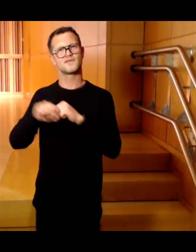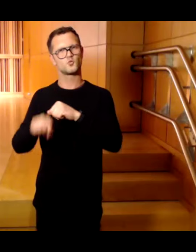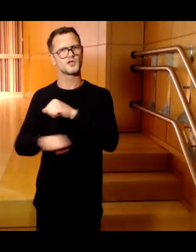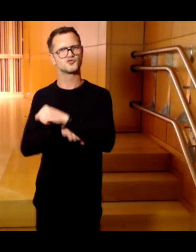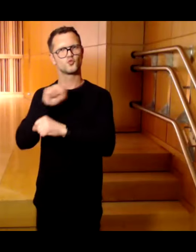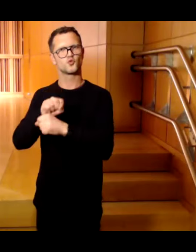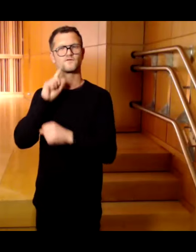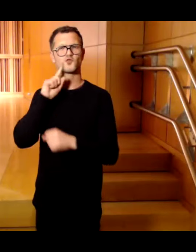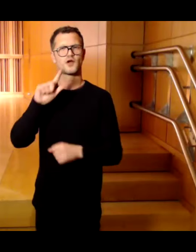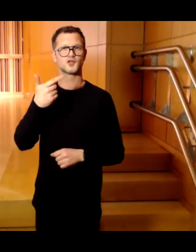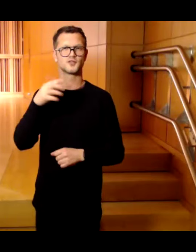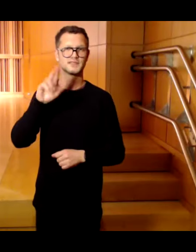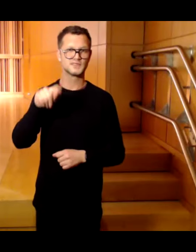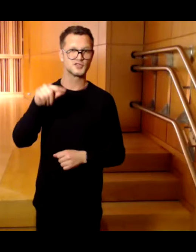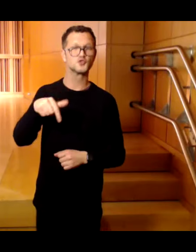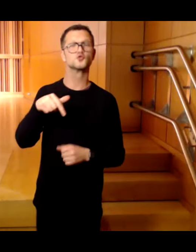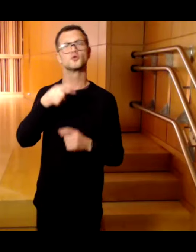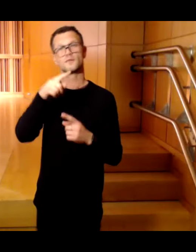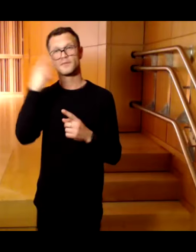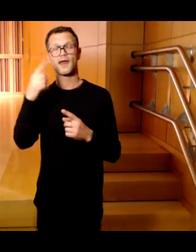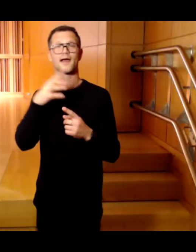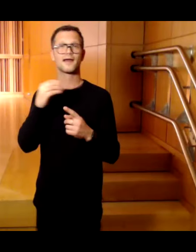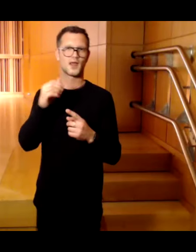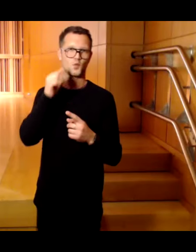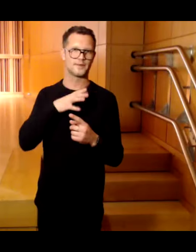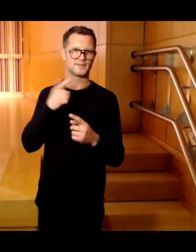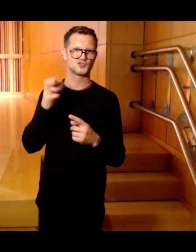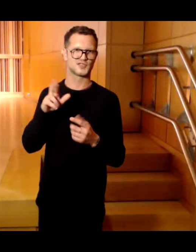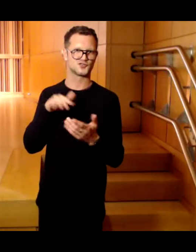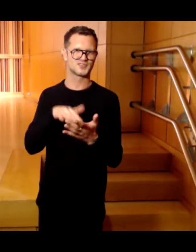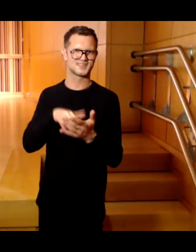Black Studies and Women's and Gender Studies. And detail his brilliance, his rigor.